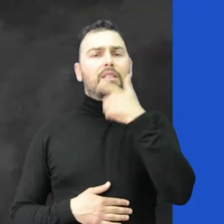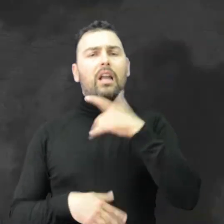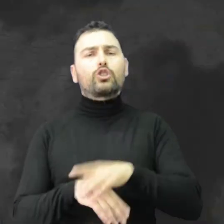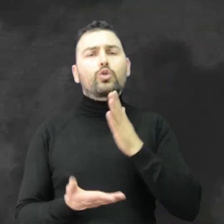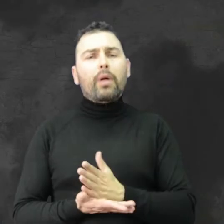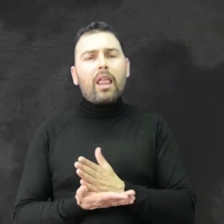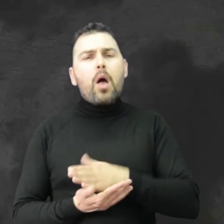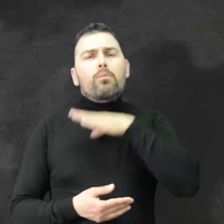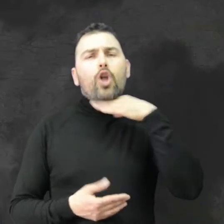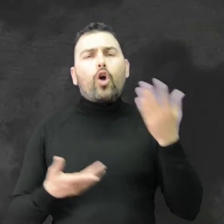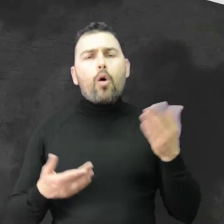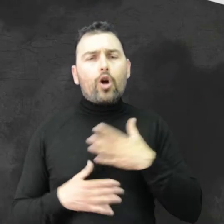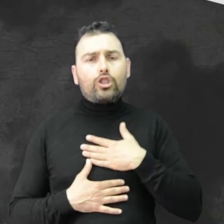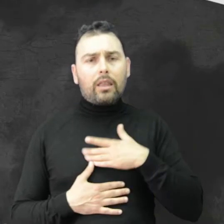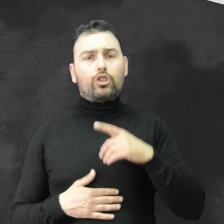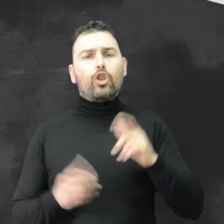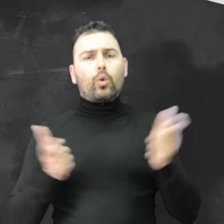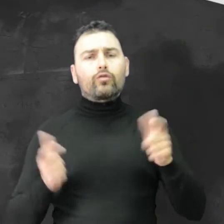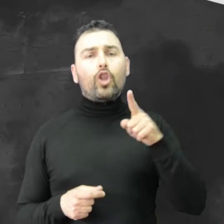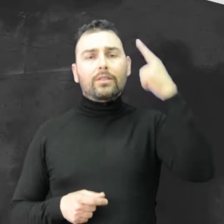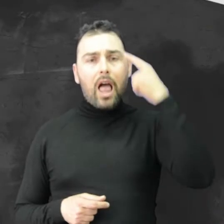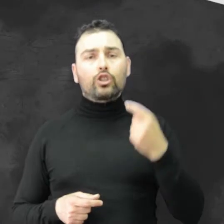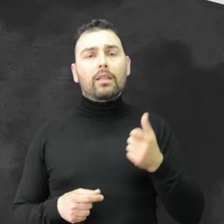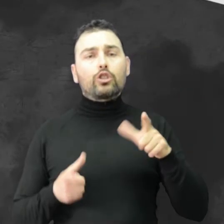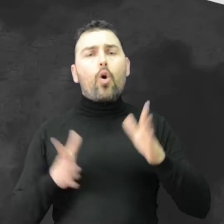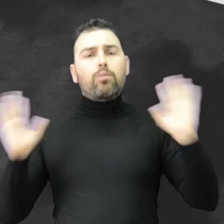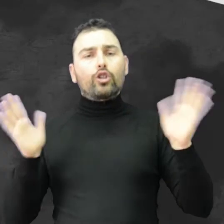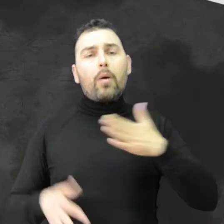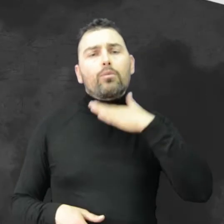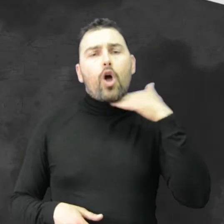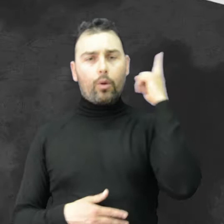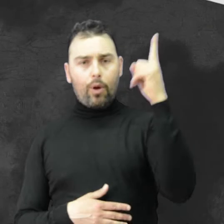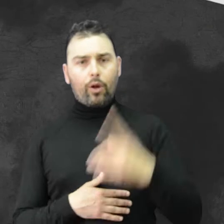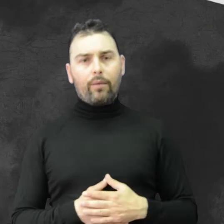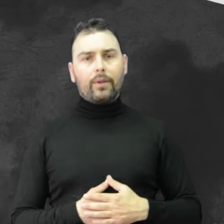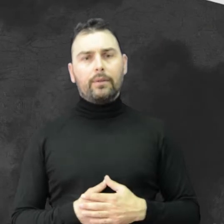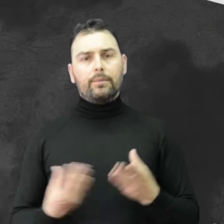be it nature or human beings themselves. This is how the discipline of philosophy emerges